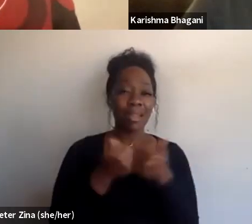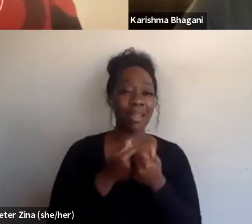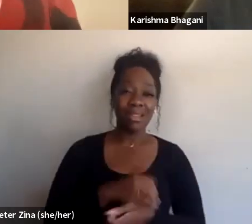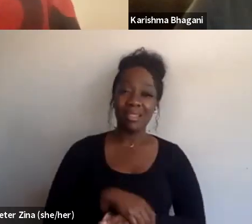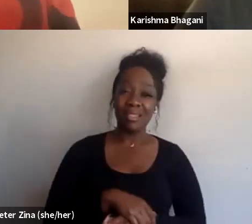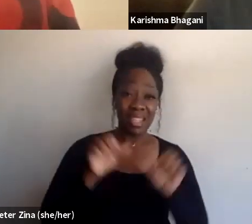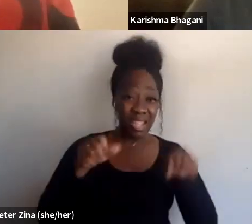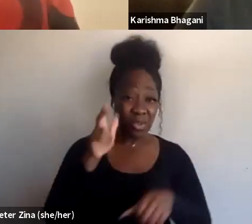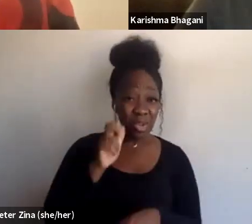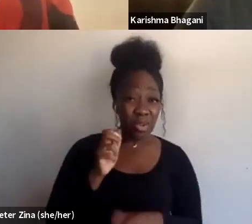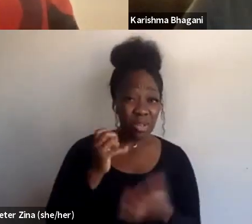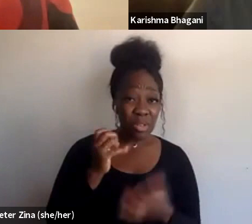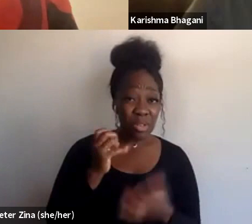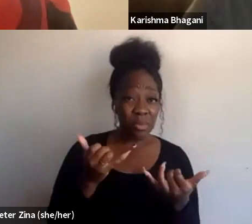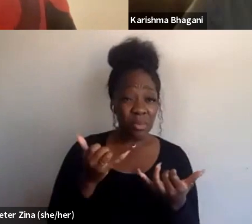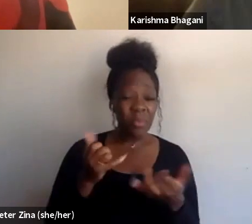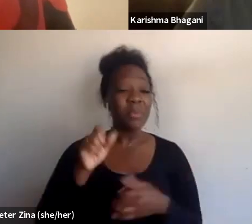Can you hear me now? I can hear you, yes.